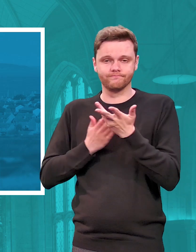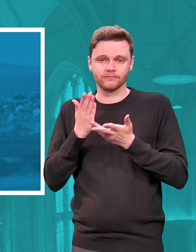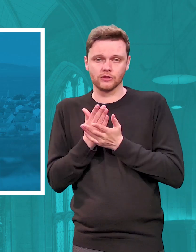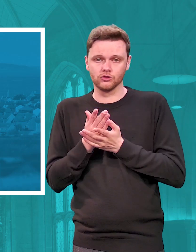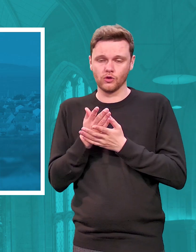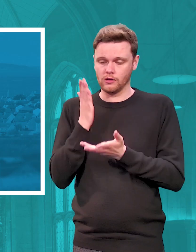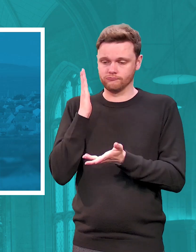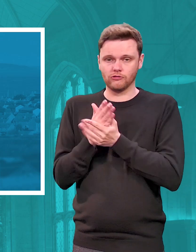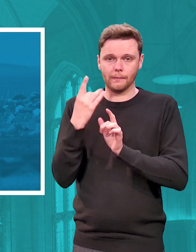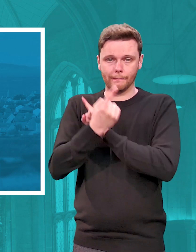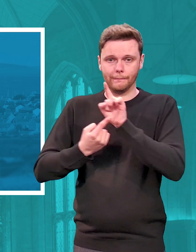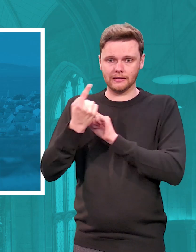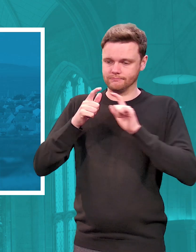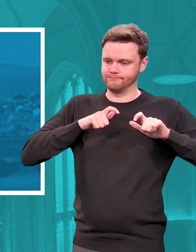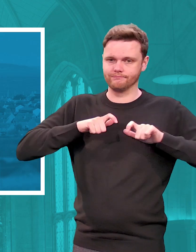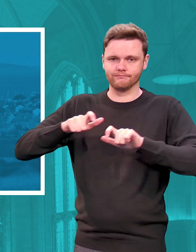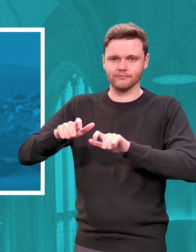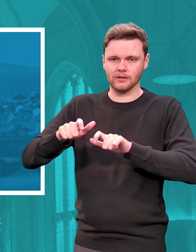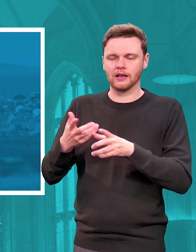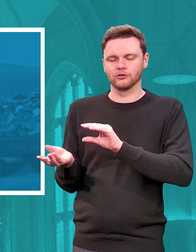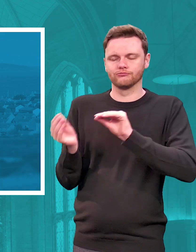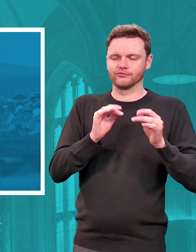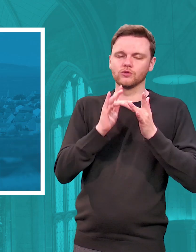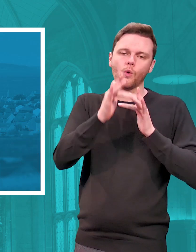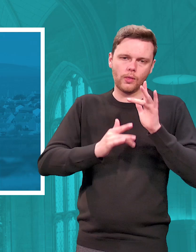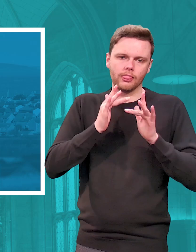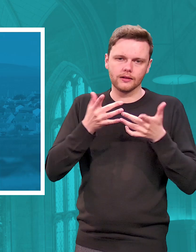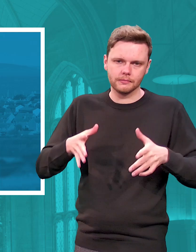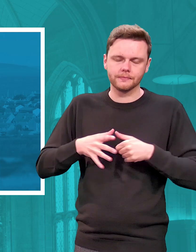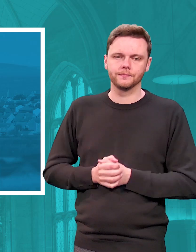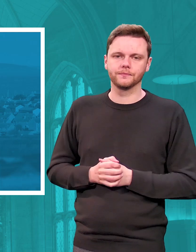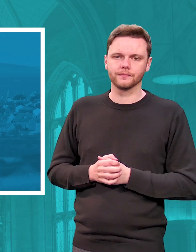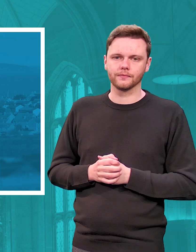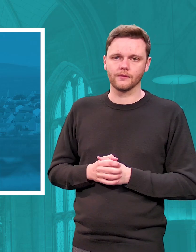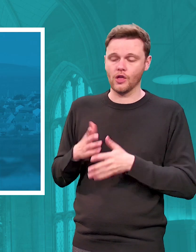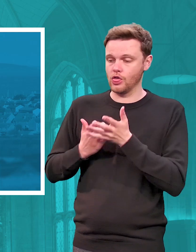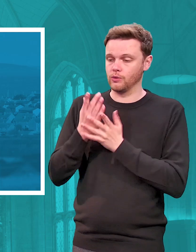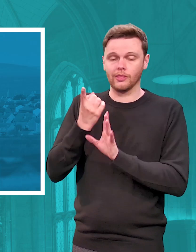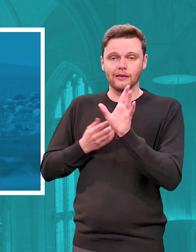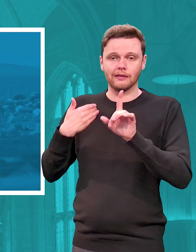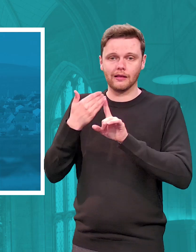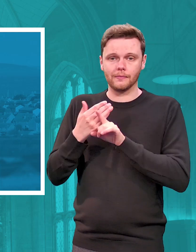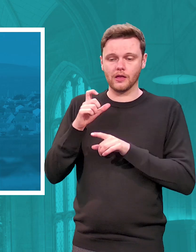albeit after moving to an online platform. During the year Connor MacFadyen left the team